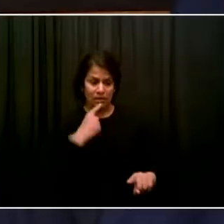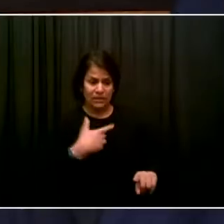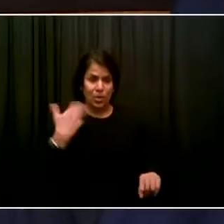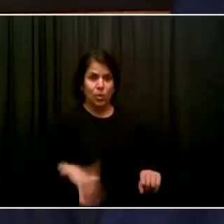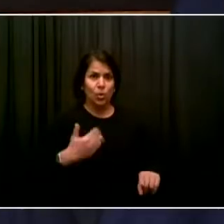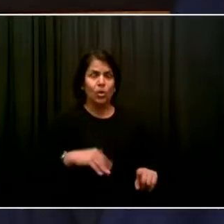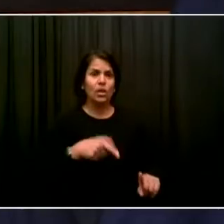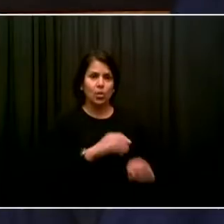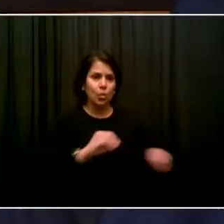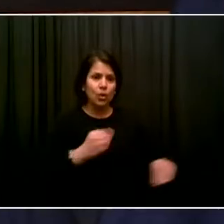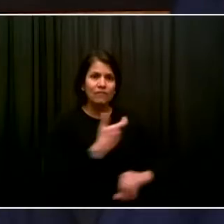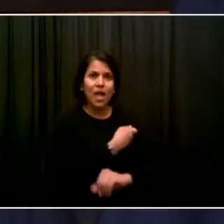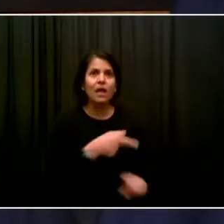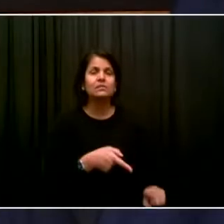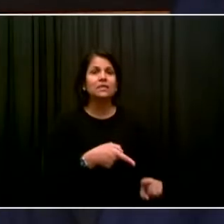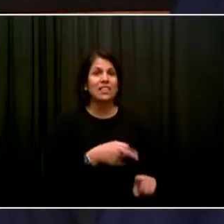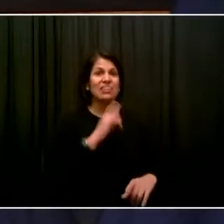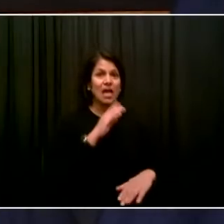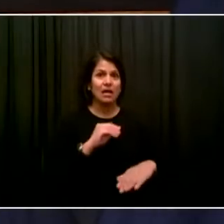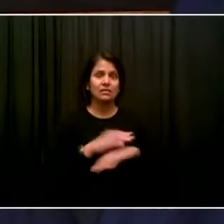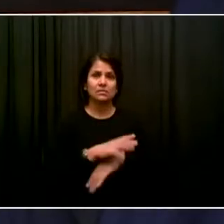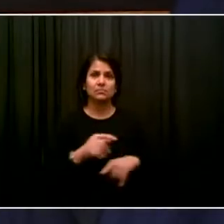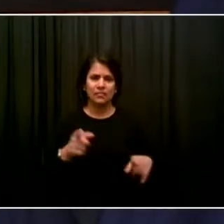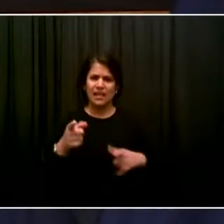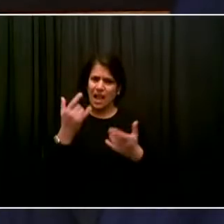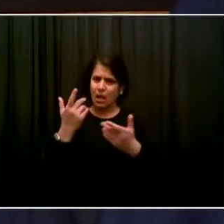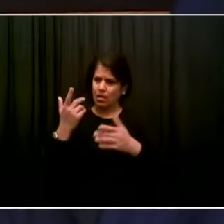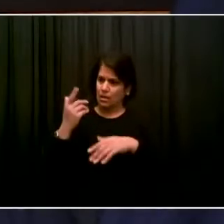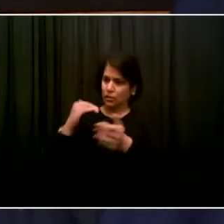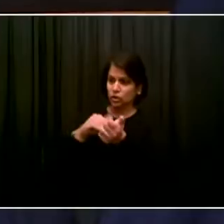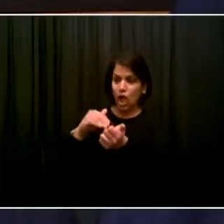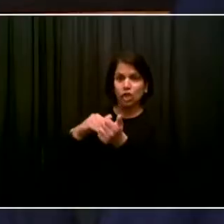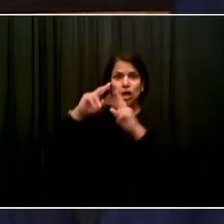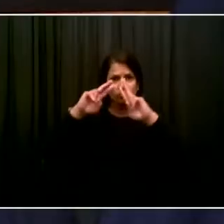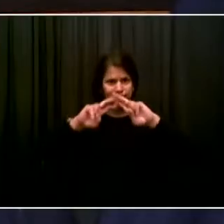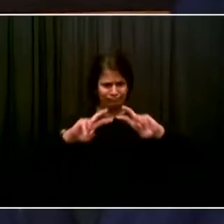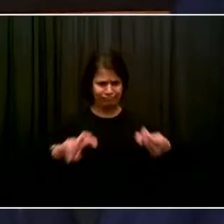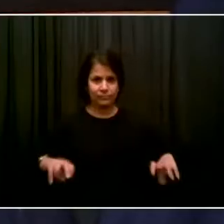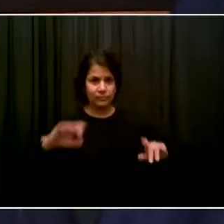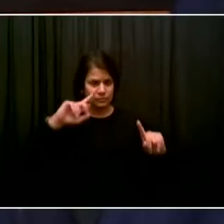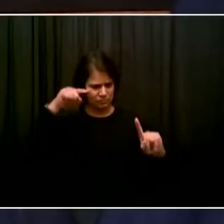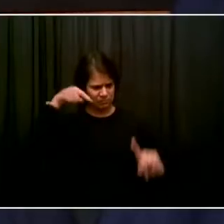WE WILL MONITOR THOSE CHILDREN